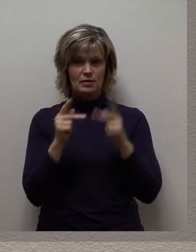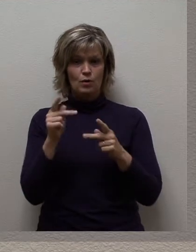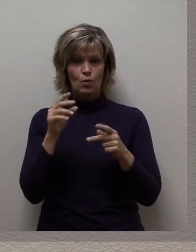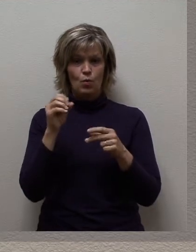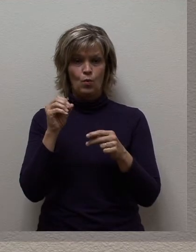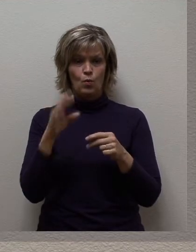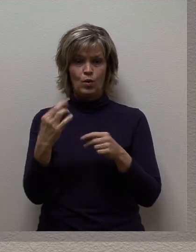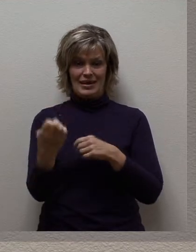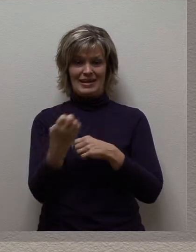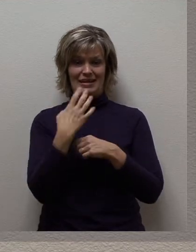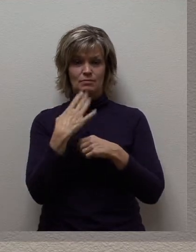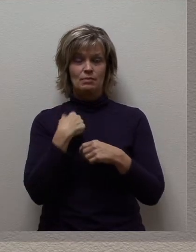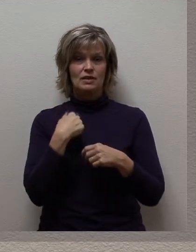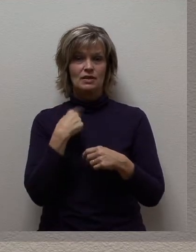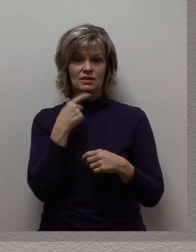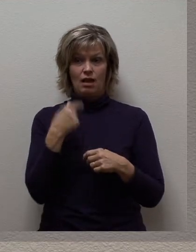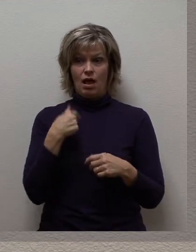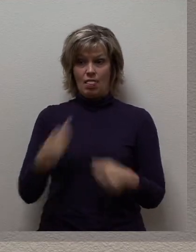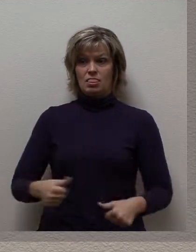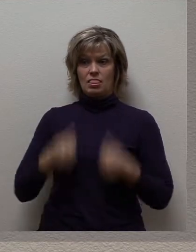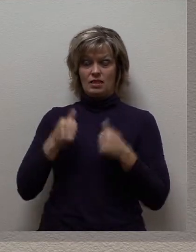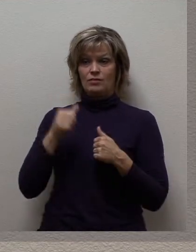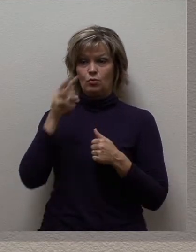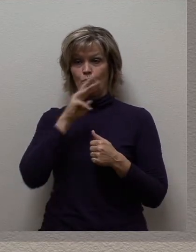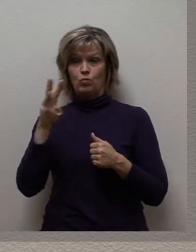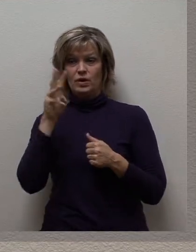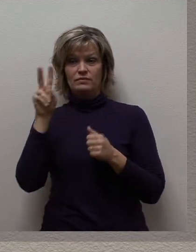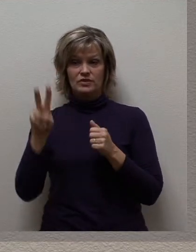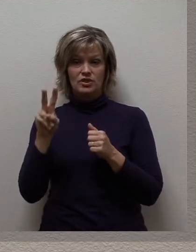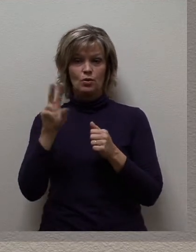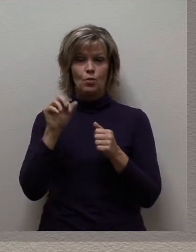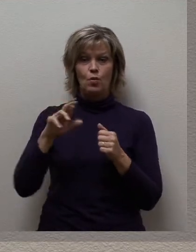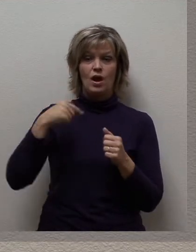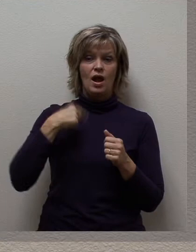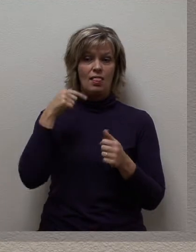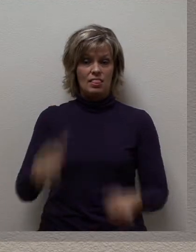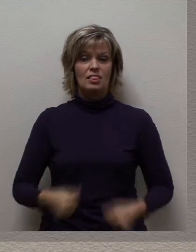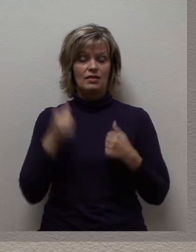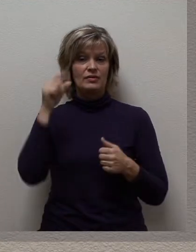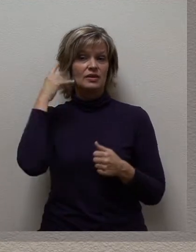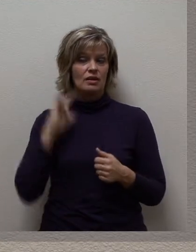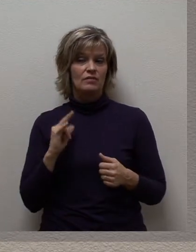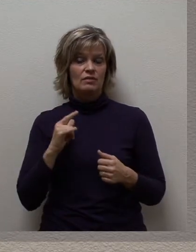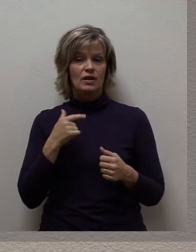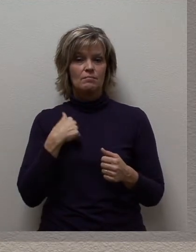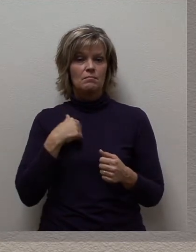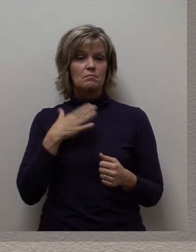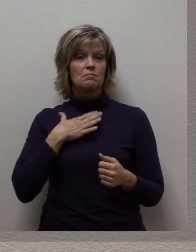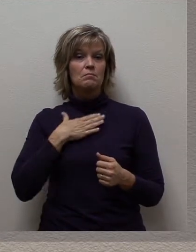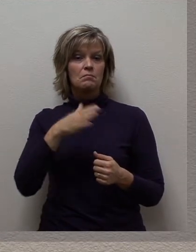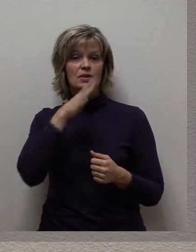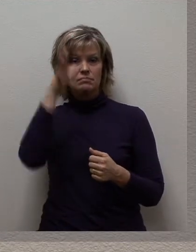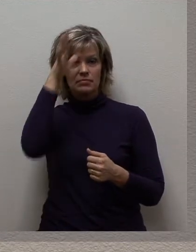or email saying, I live in West Virginia or I live in California and my parents are hearing. I'm deaf. Thank you. Thank you.